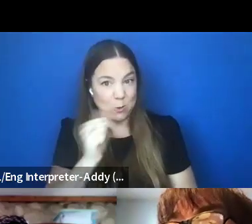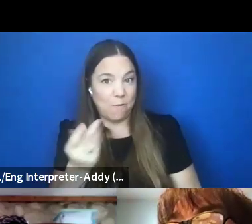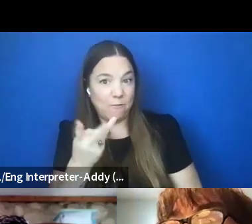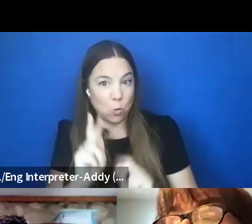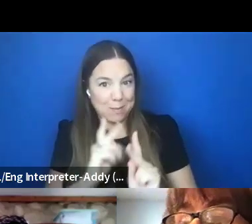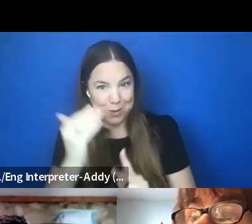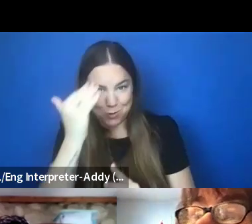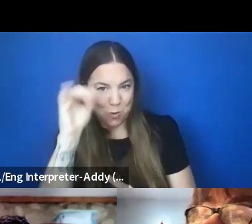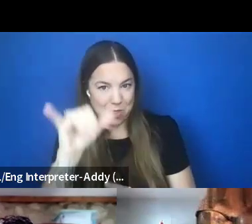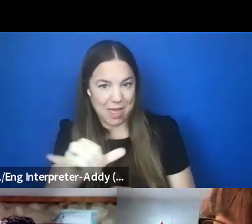Don Dew: Because that is not